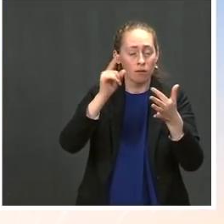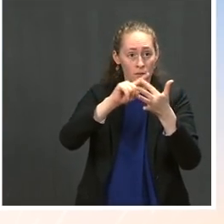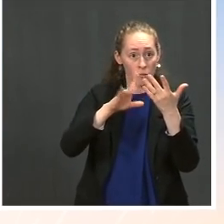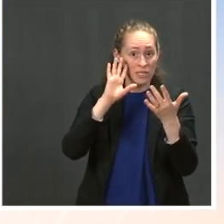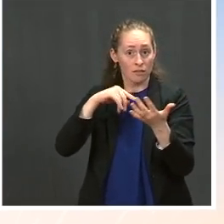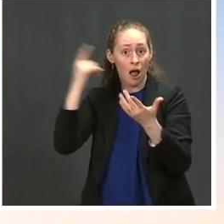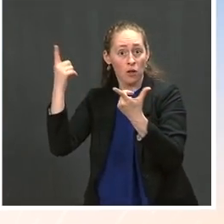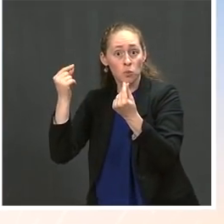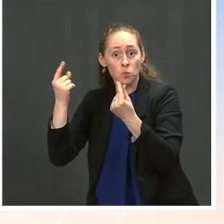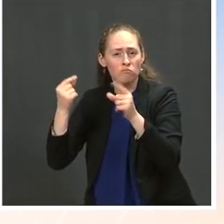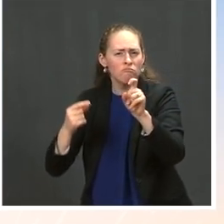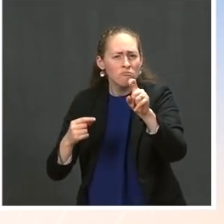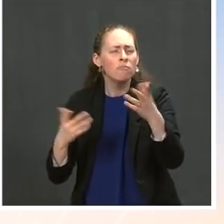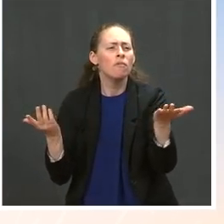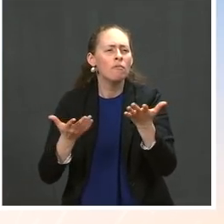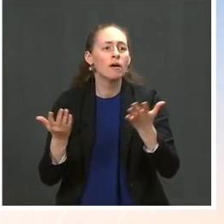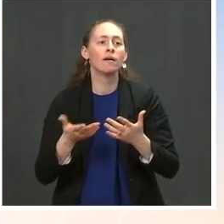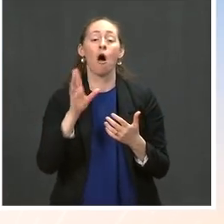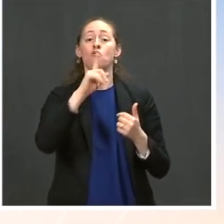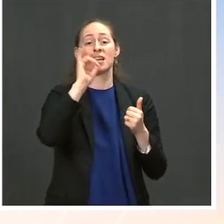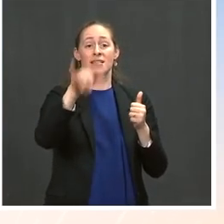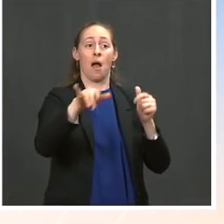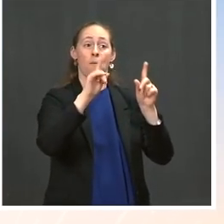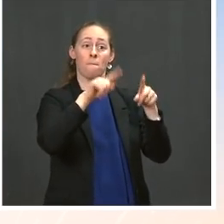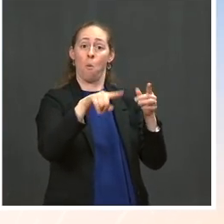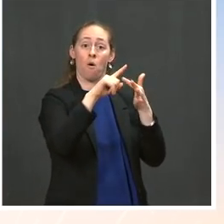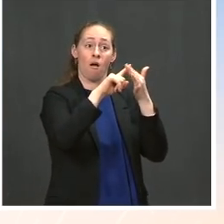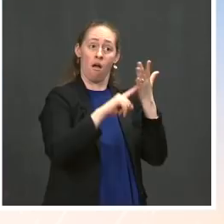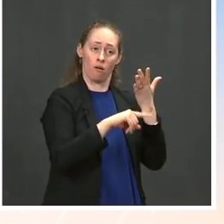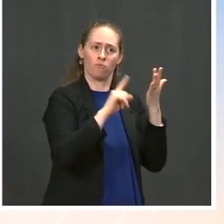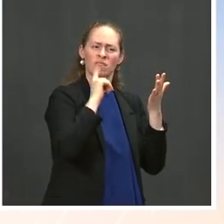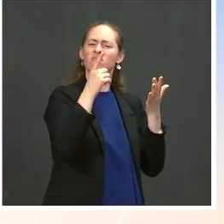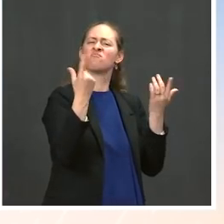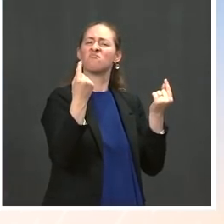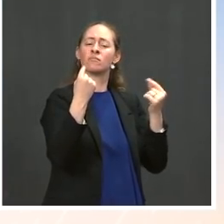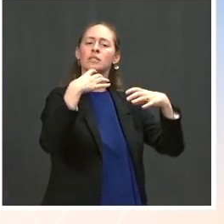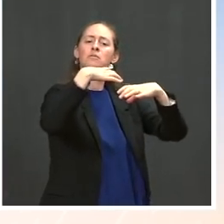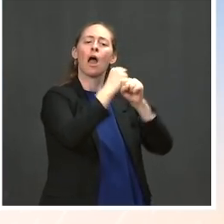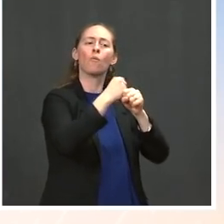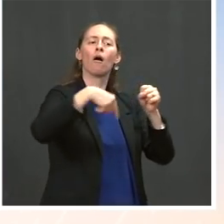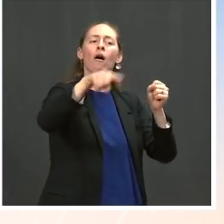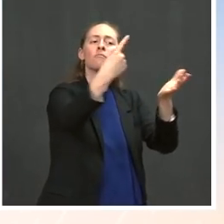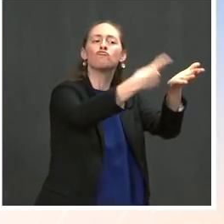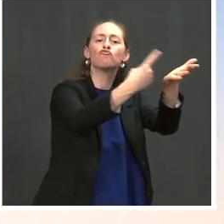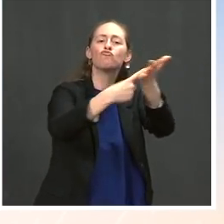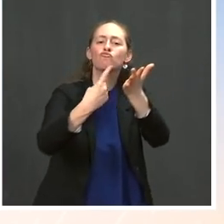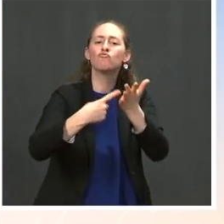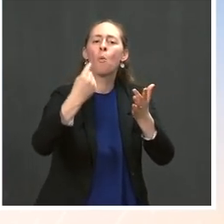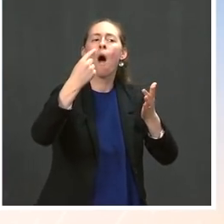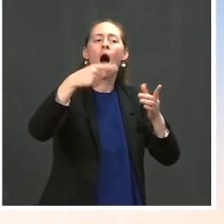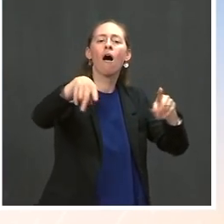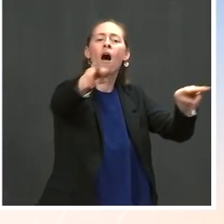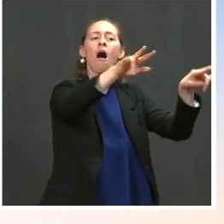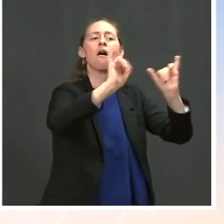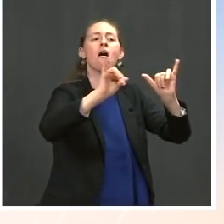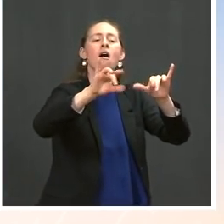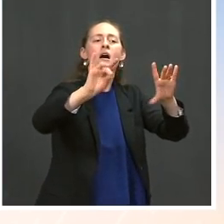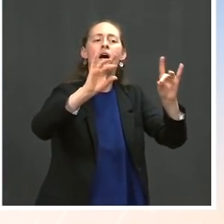Ms. Psaki: It's meant to be a report and a summary of their discussions and their findings. I don't know what it will look like, and I'm not going to get ahead of what their process will be.